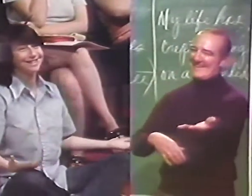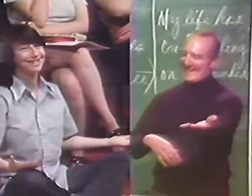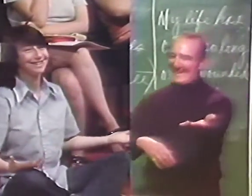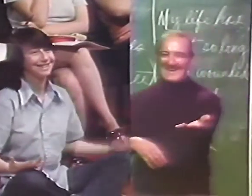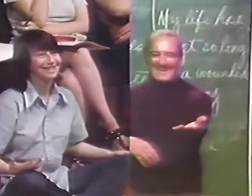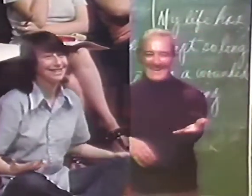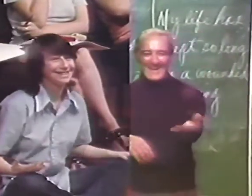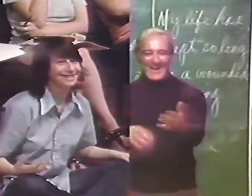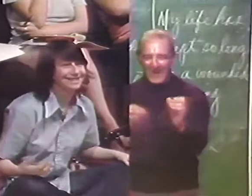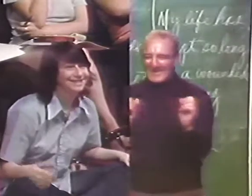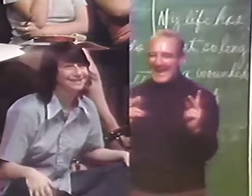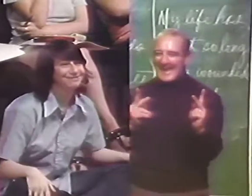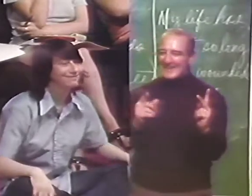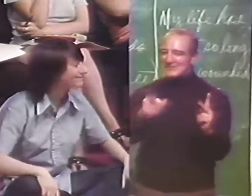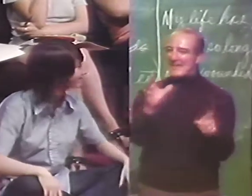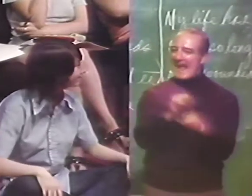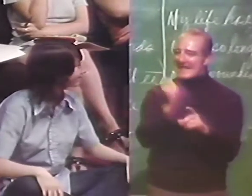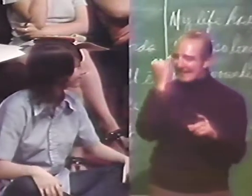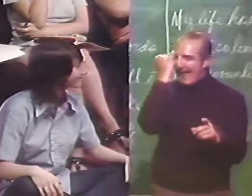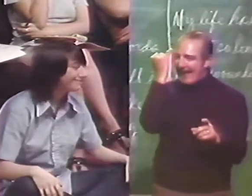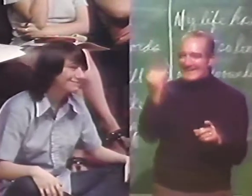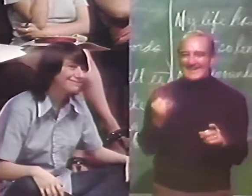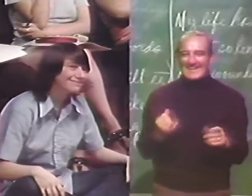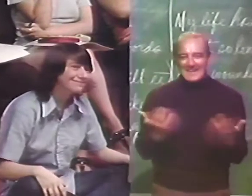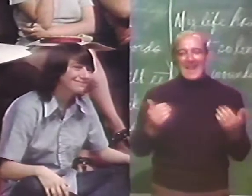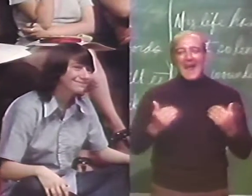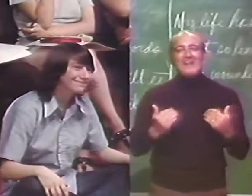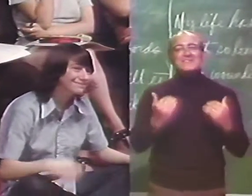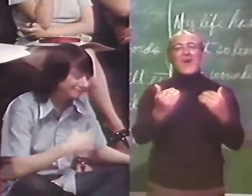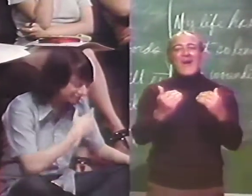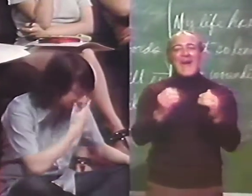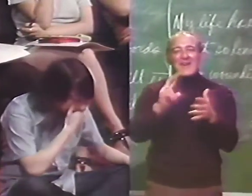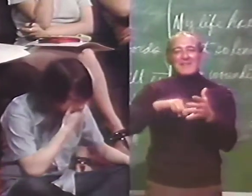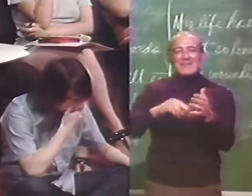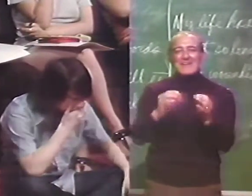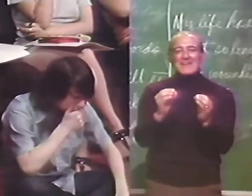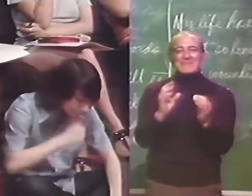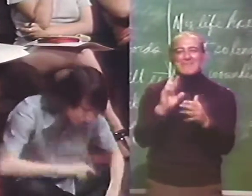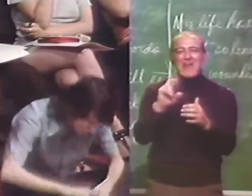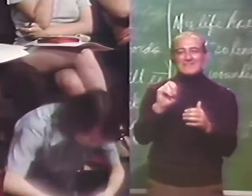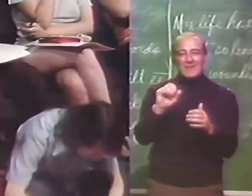OR TOO LATE. MMM! HA! OK. SO YOU GOT THE IDEA.